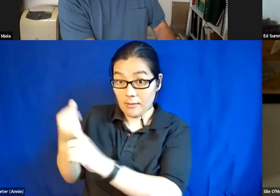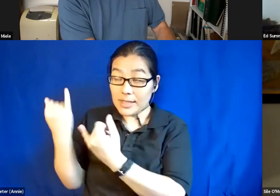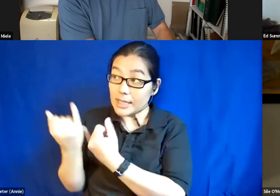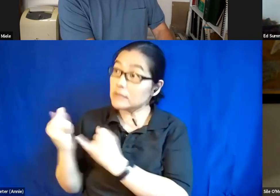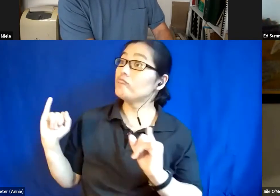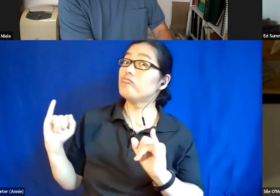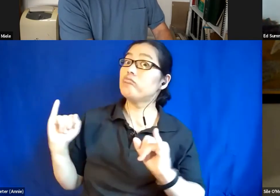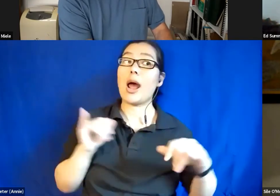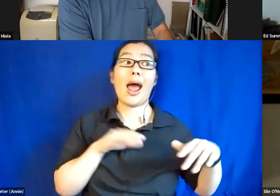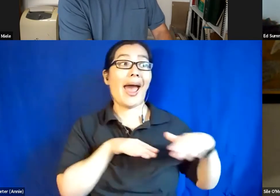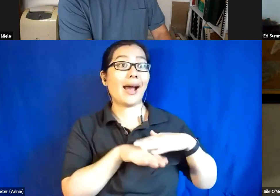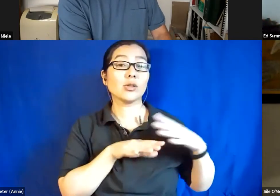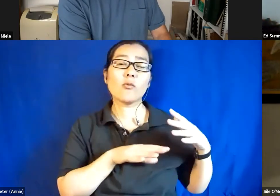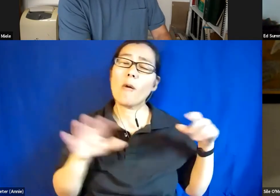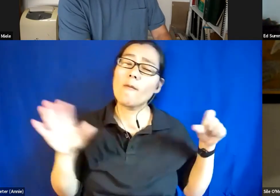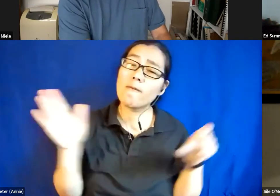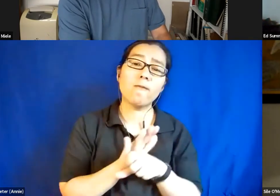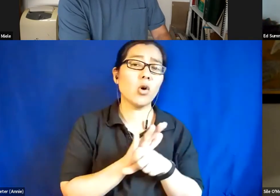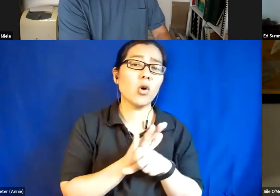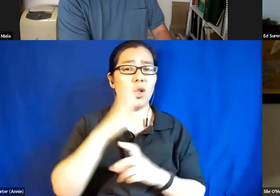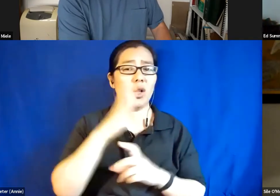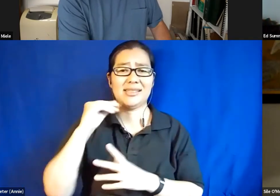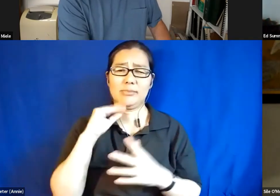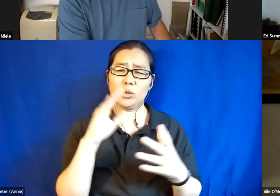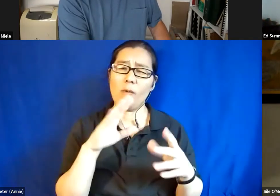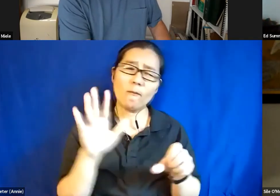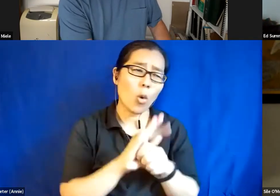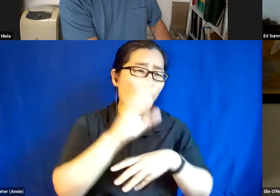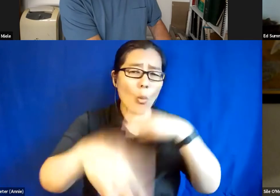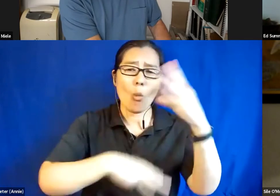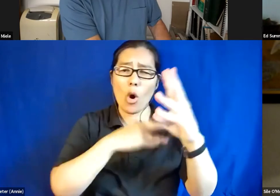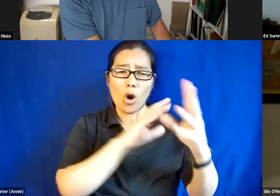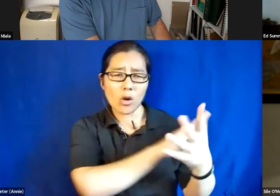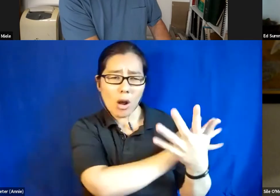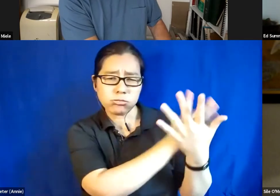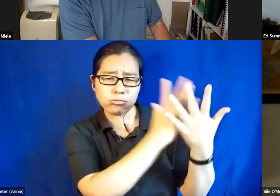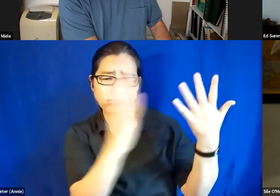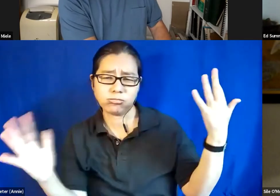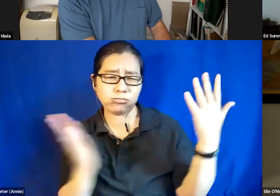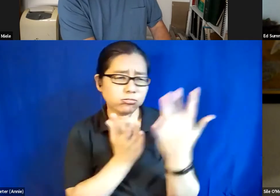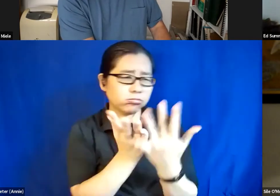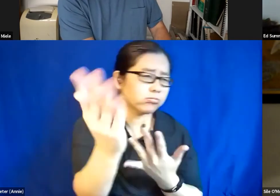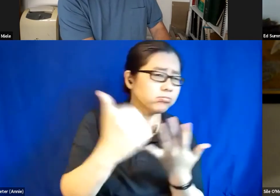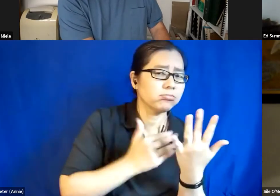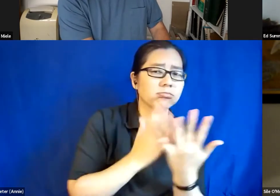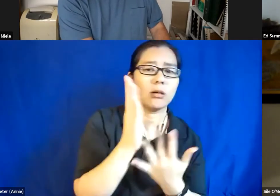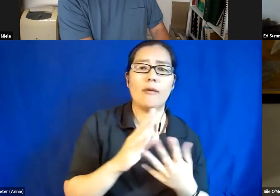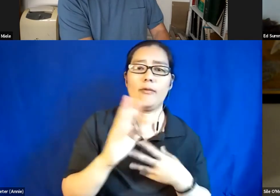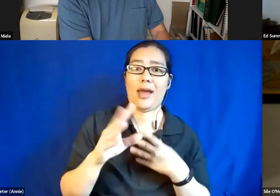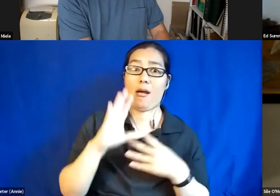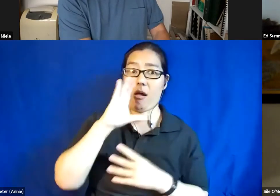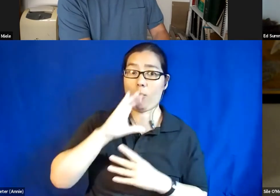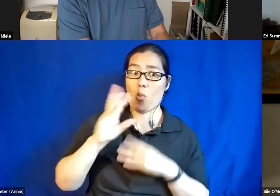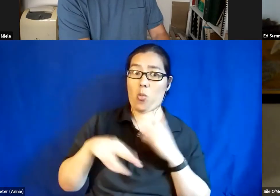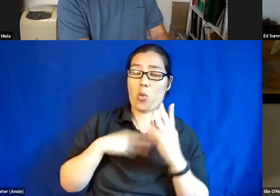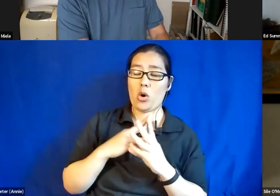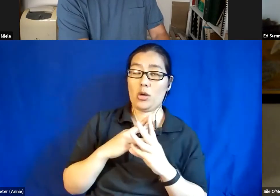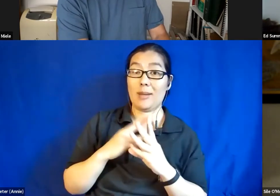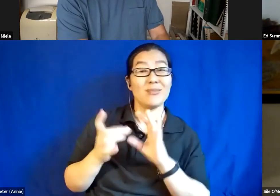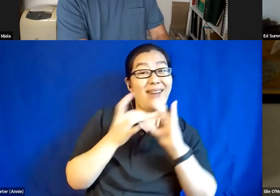work flow. The whole ecosystem of the comic. And to get back to your very first question, Josh,